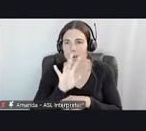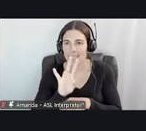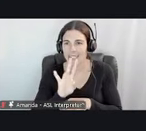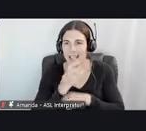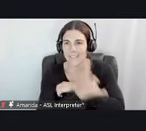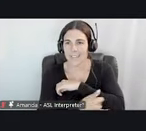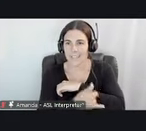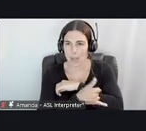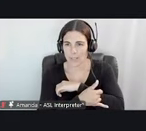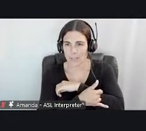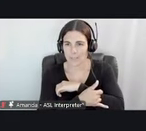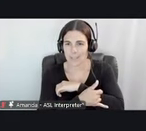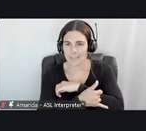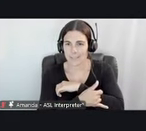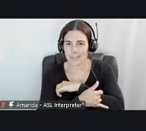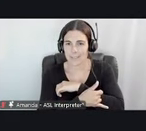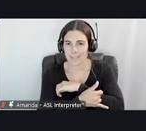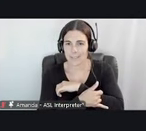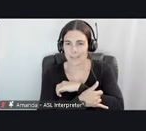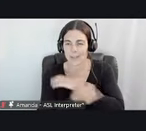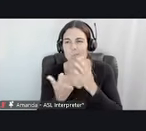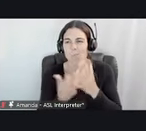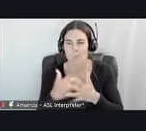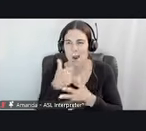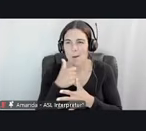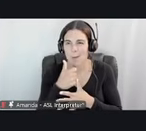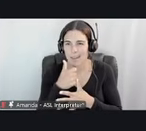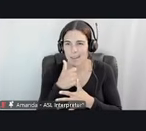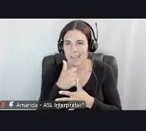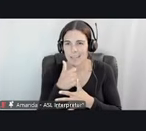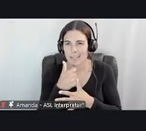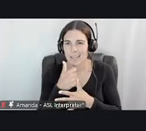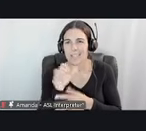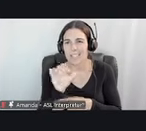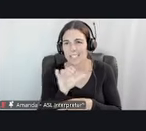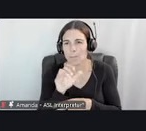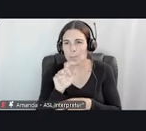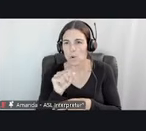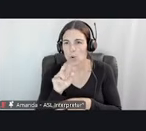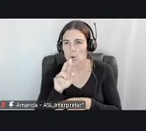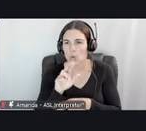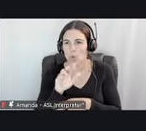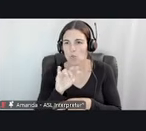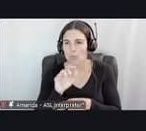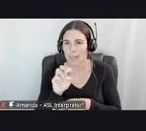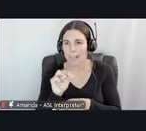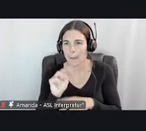um primarily again similar to the Trillium team uh uh which has always been uh rural